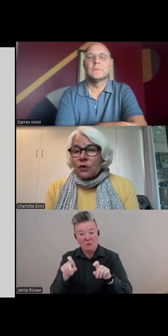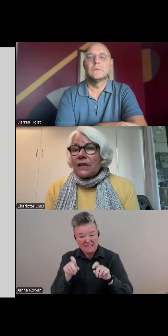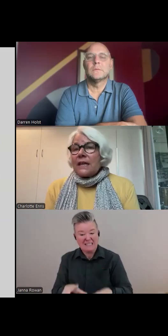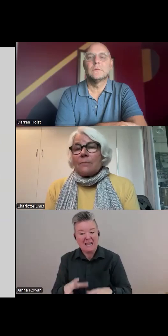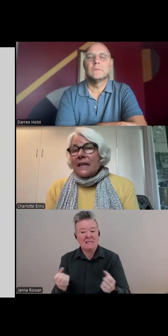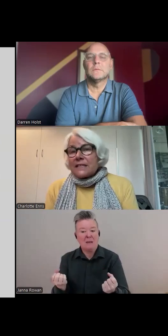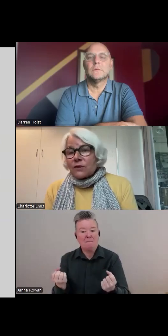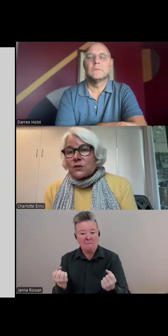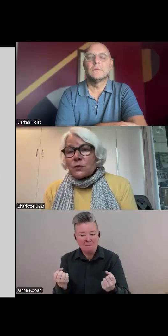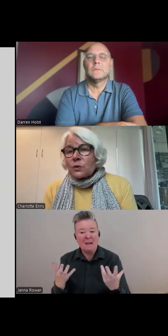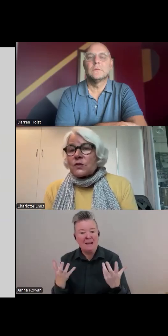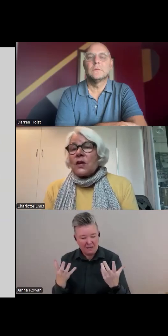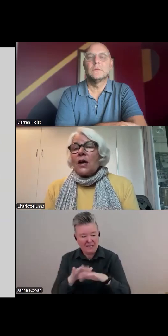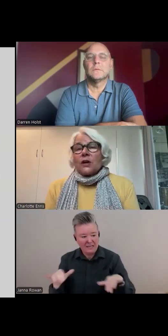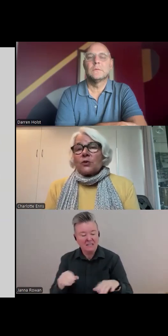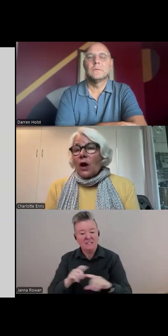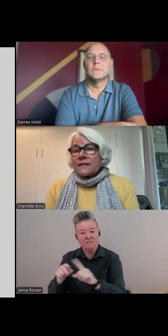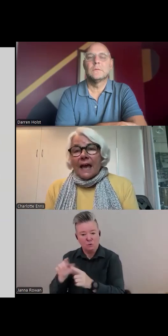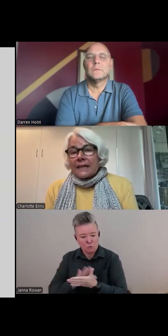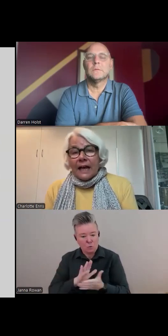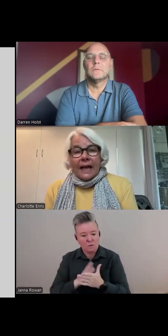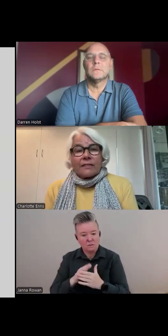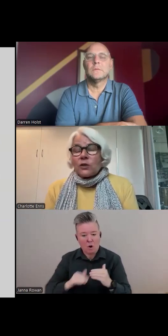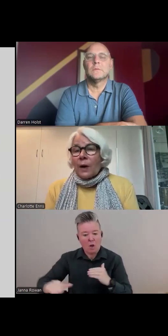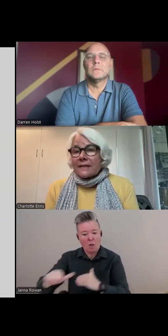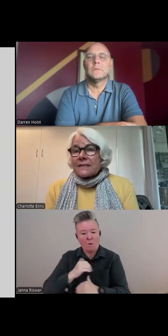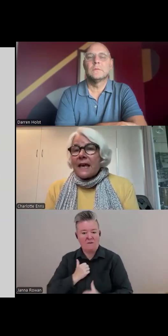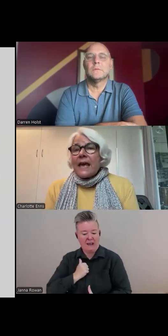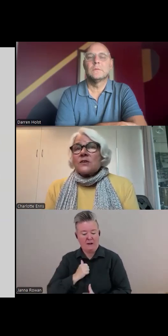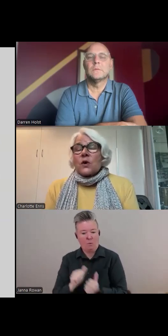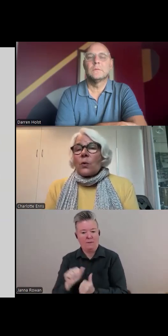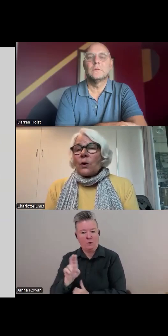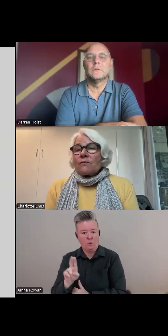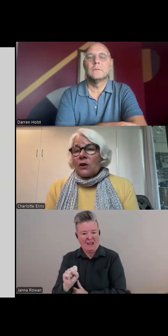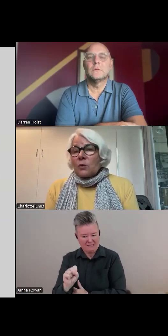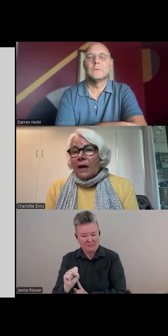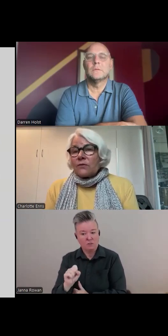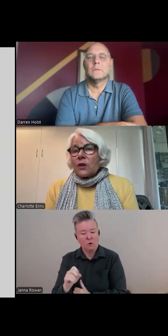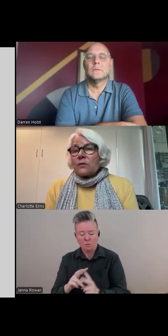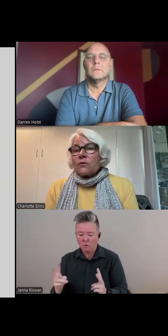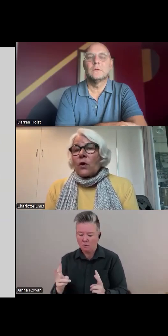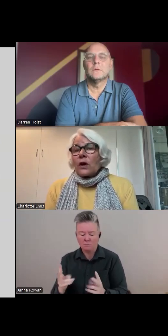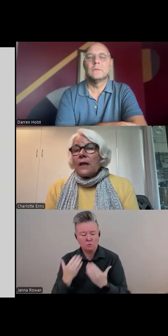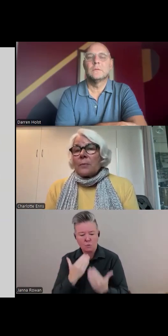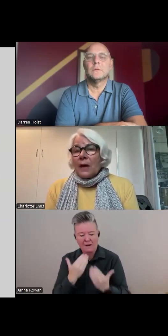in many different schools across Canada and the U.S., so we're very grateful for the parents